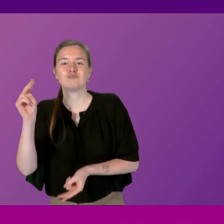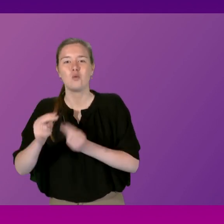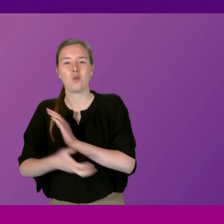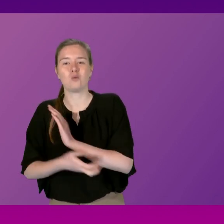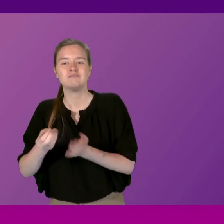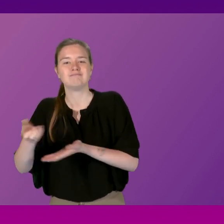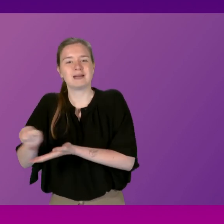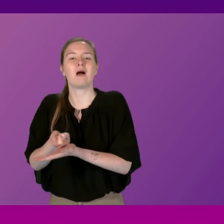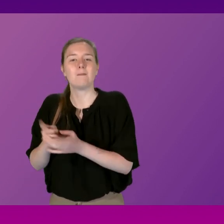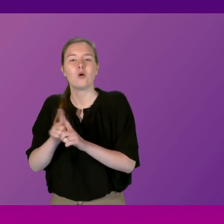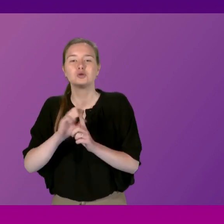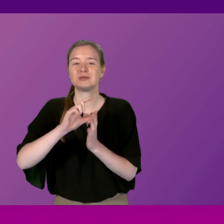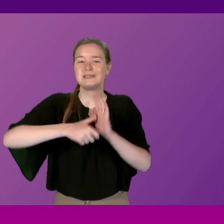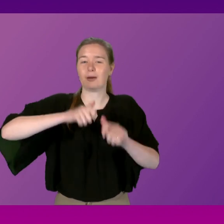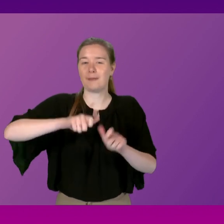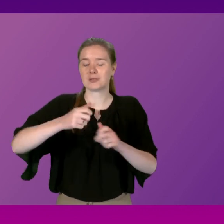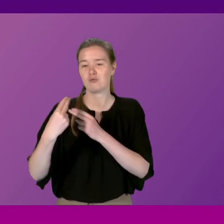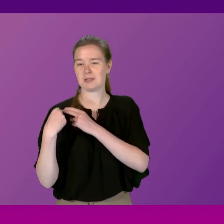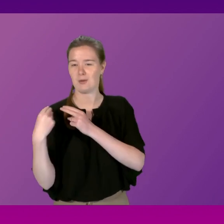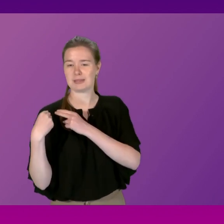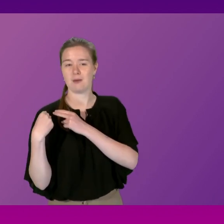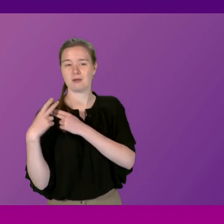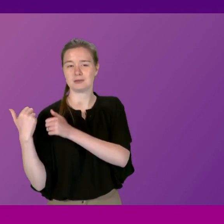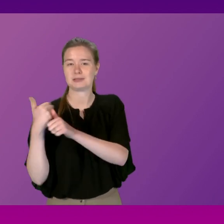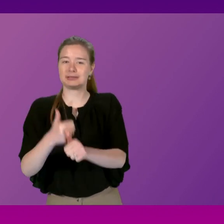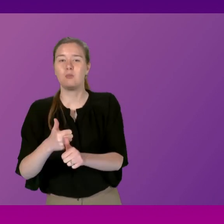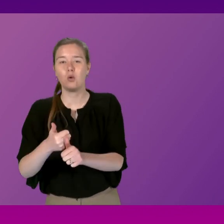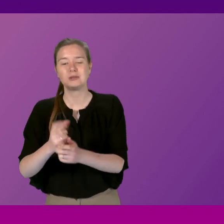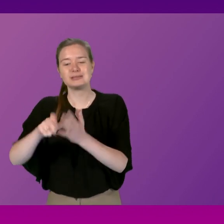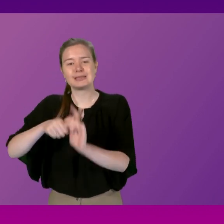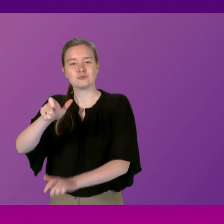with a disabled adult or with responsibility for supporting a disabled child.